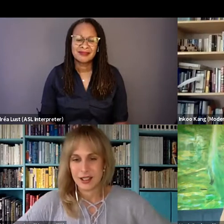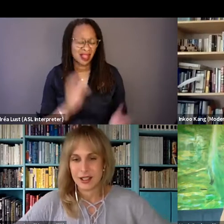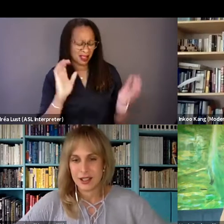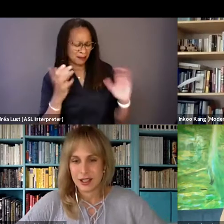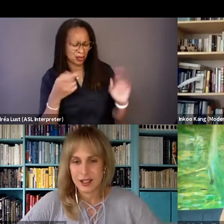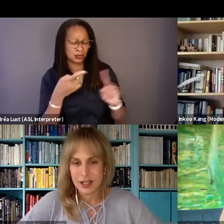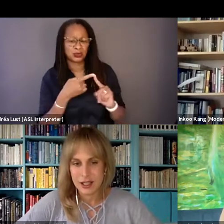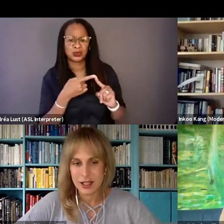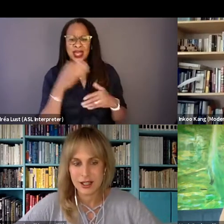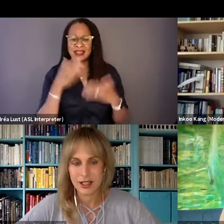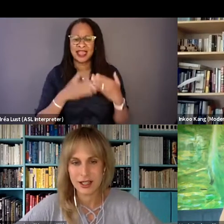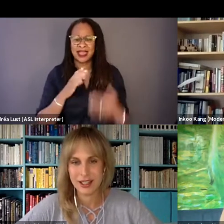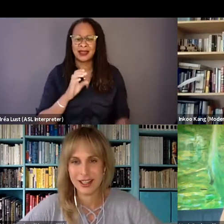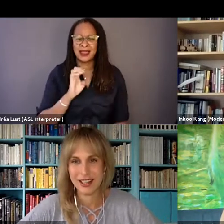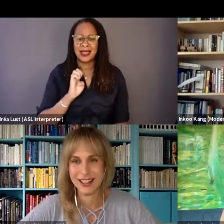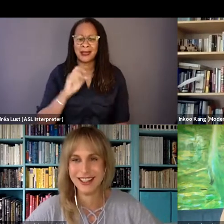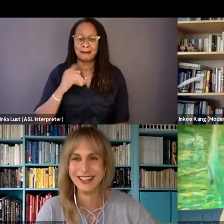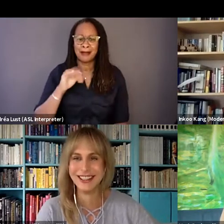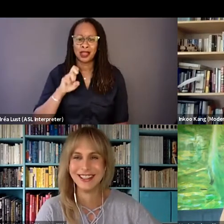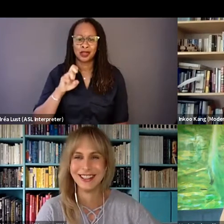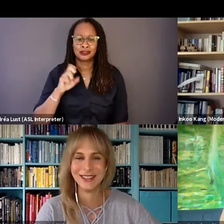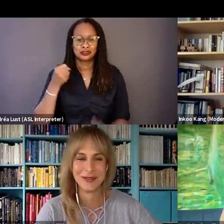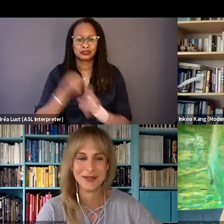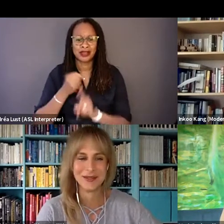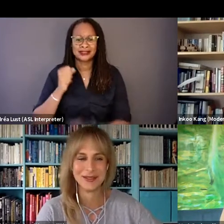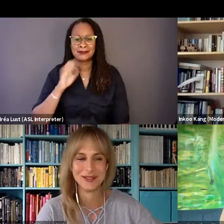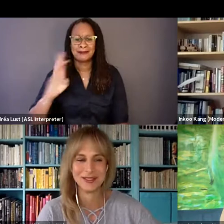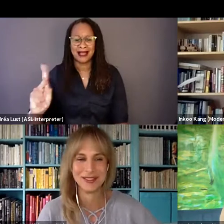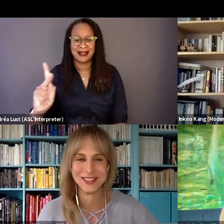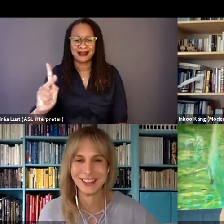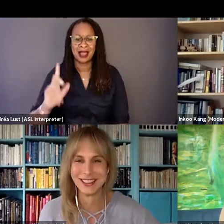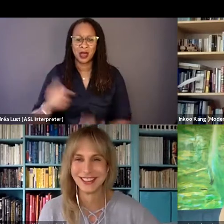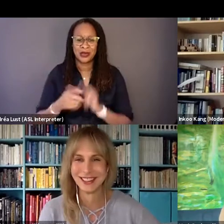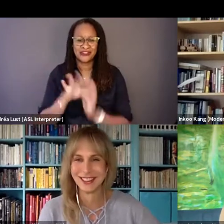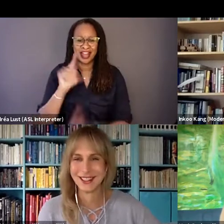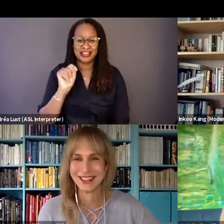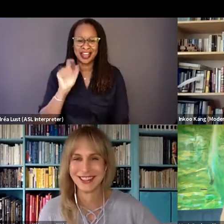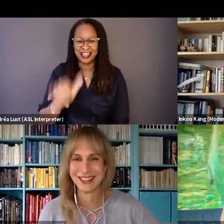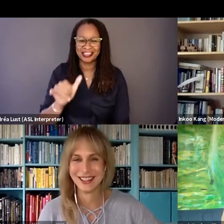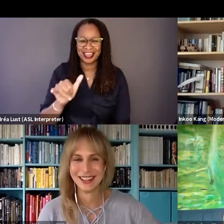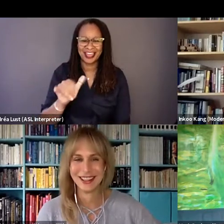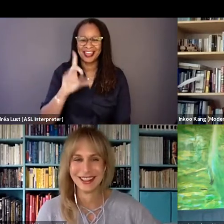the end of "Empire Strikes Back" when you find out that Darth Vader is his father.